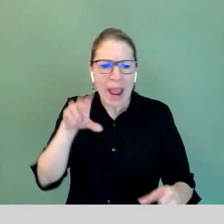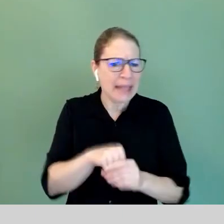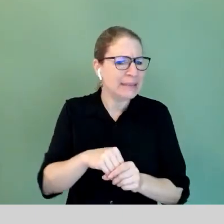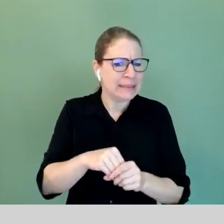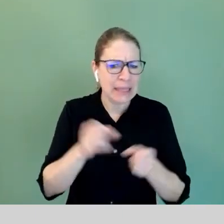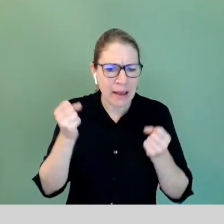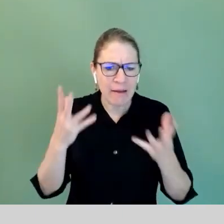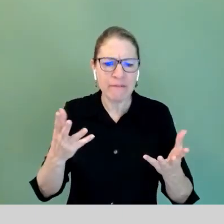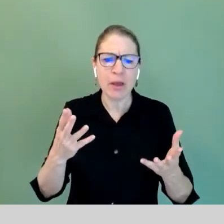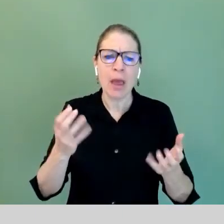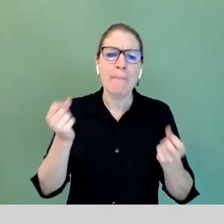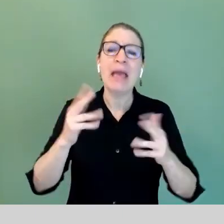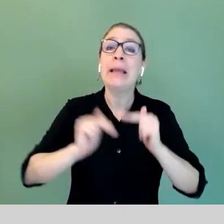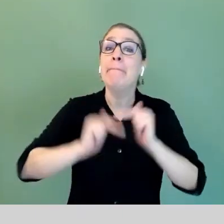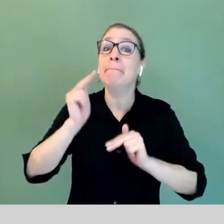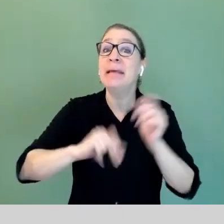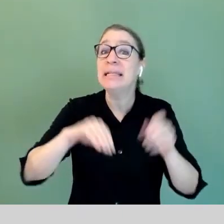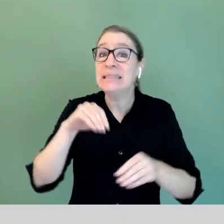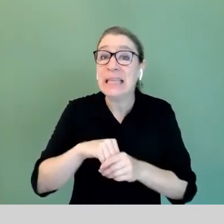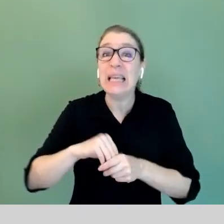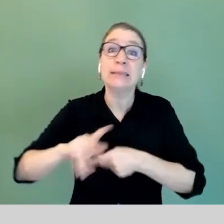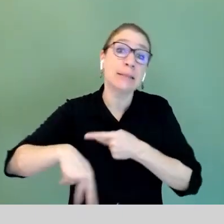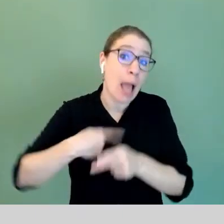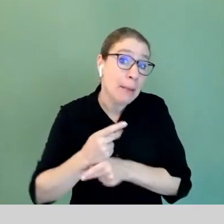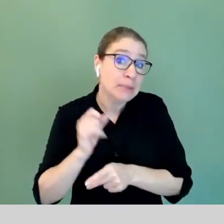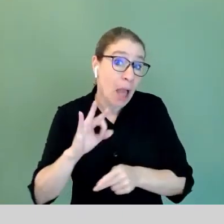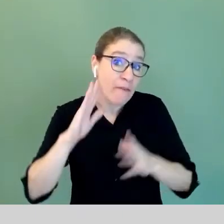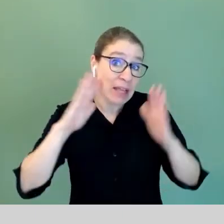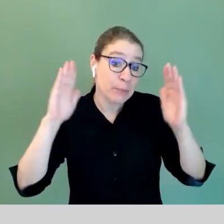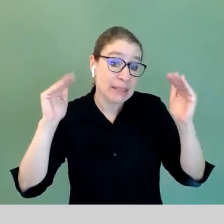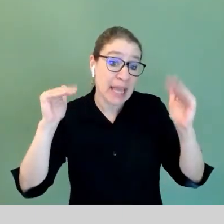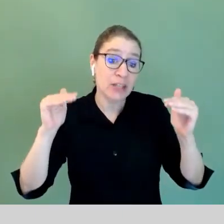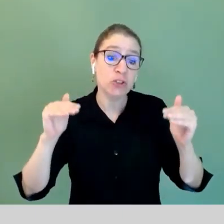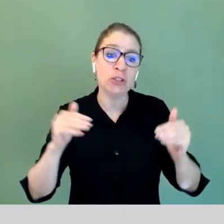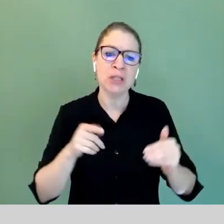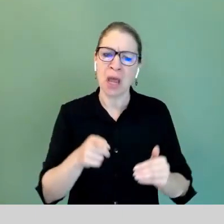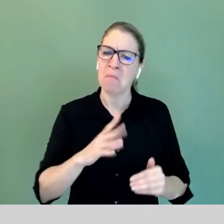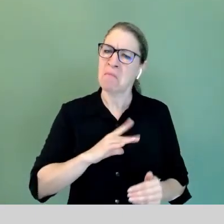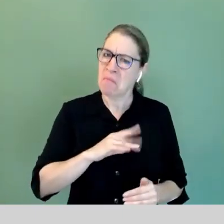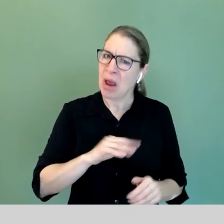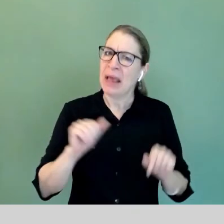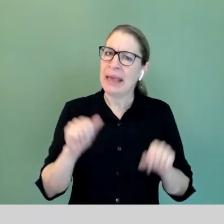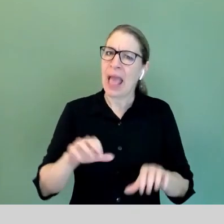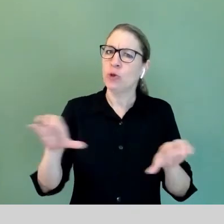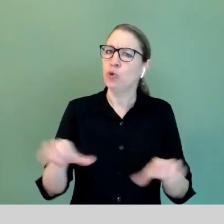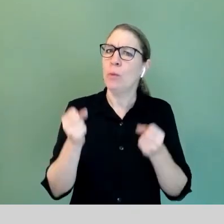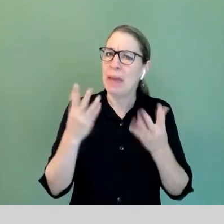It comes with a lot of built-in types of expectations and can do a lot of different things with it.